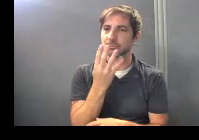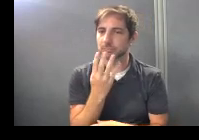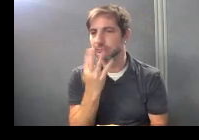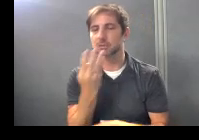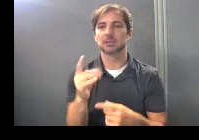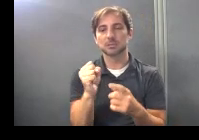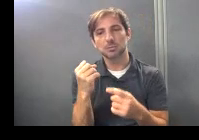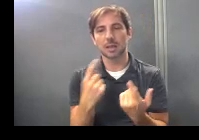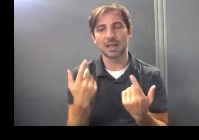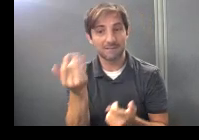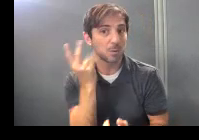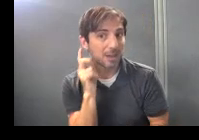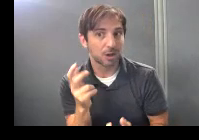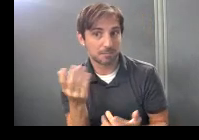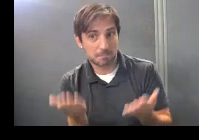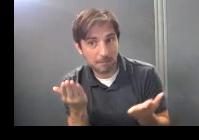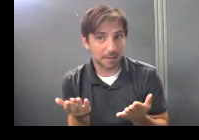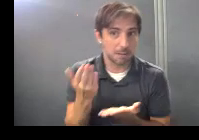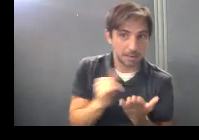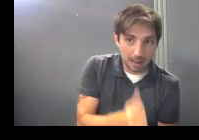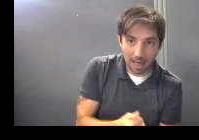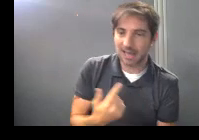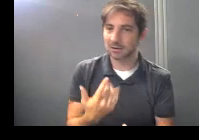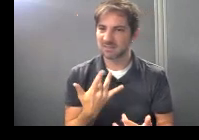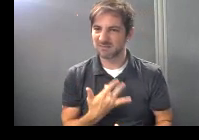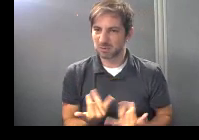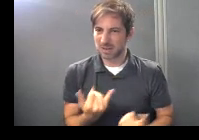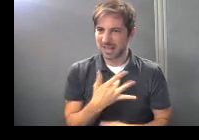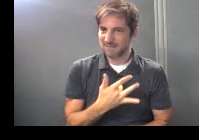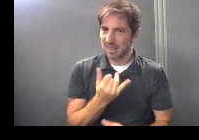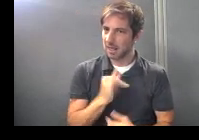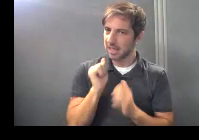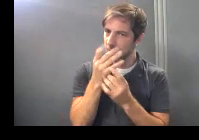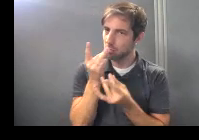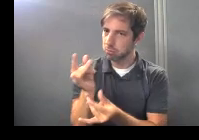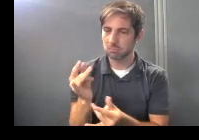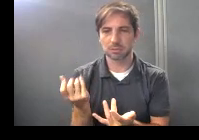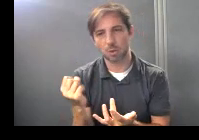I'M FEELING LESS STUTTERY TODAY. WE'LL SEE HOW IT GOES.